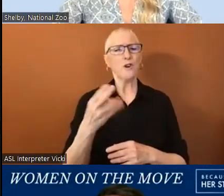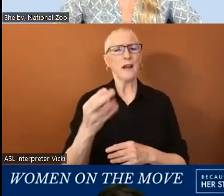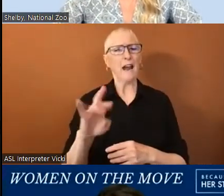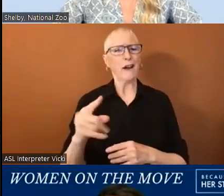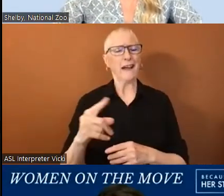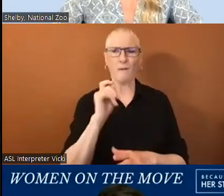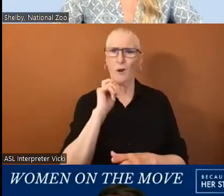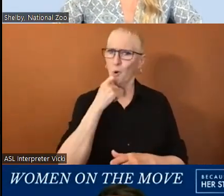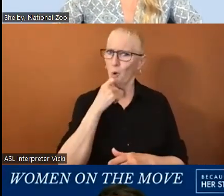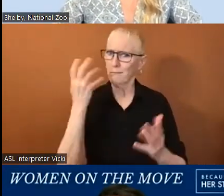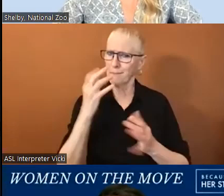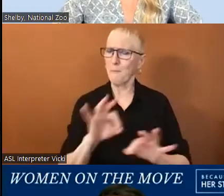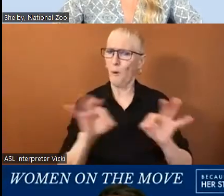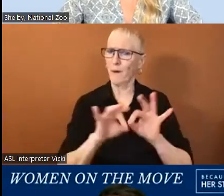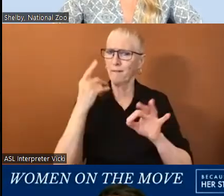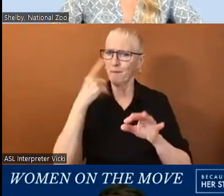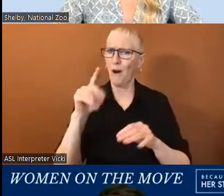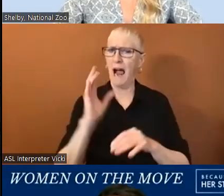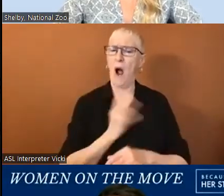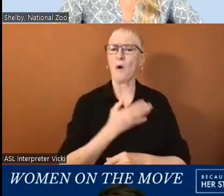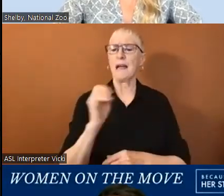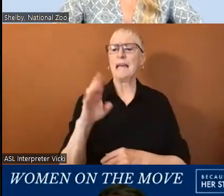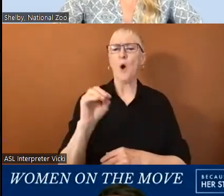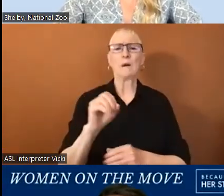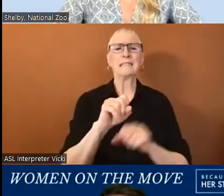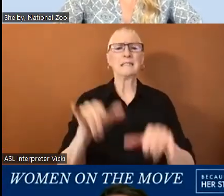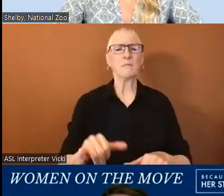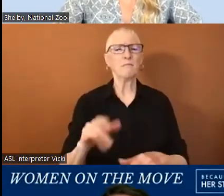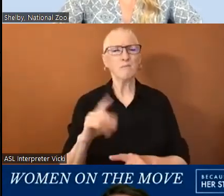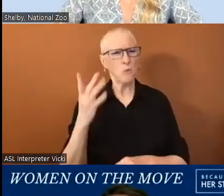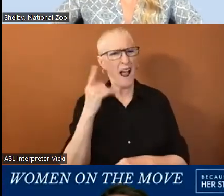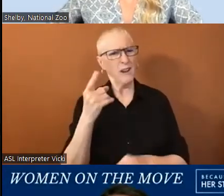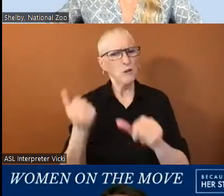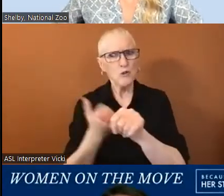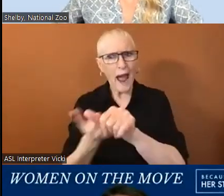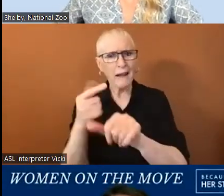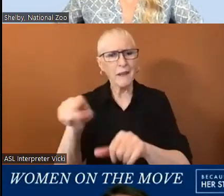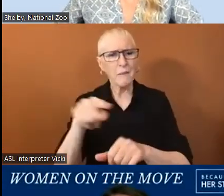and important for the ecosystem, why are you tracking them? >>Kim: So we're tracking them because